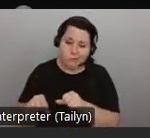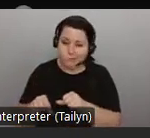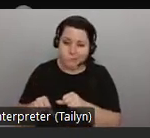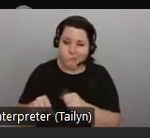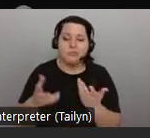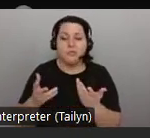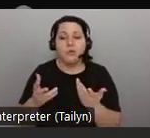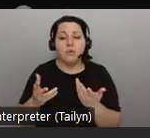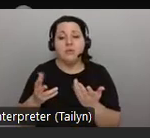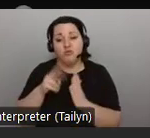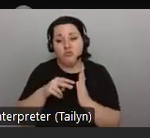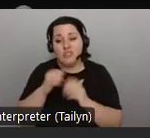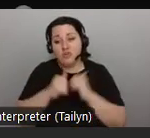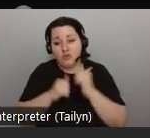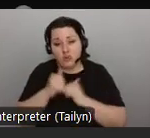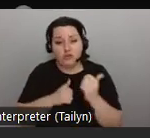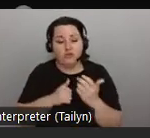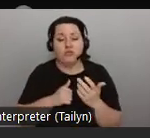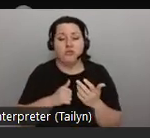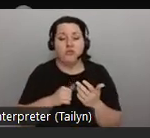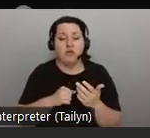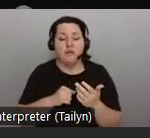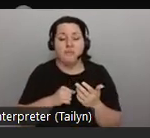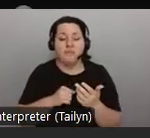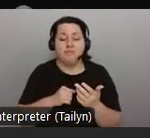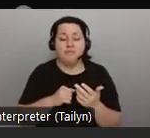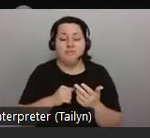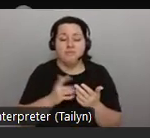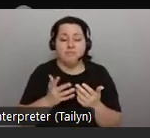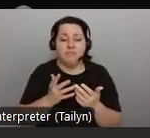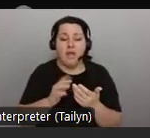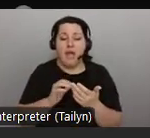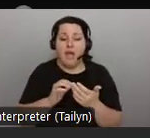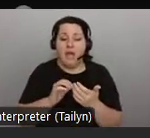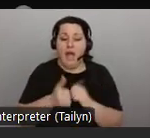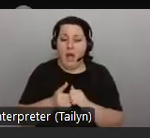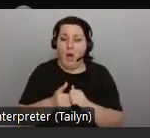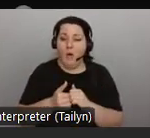you are doing the basics. Just because you've cleared everything on here doesn't mean